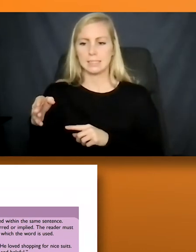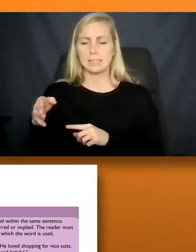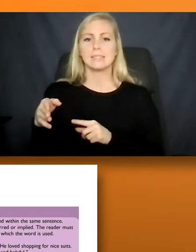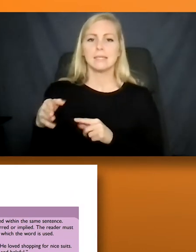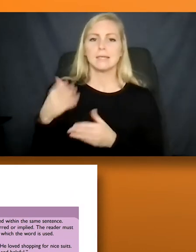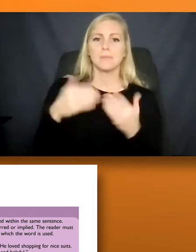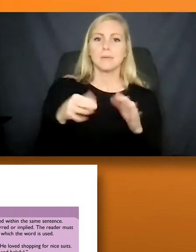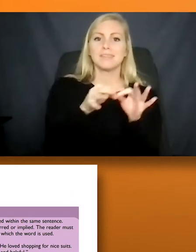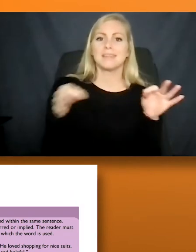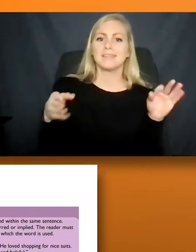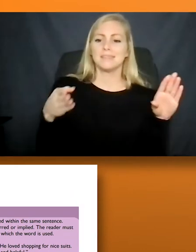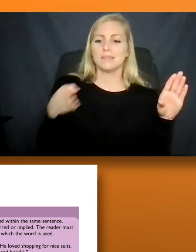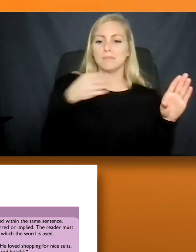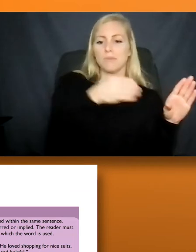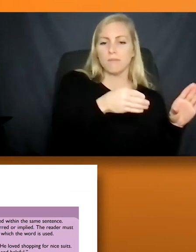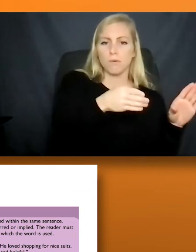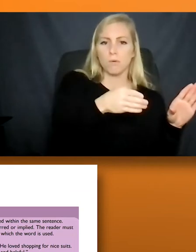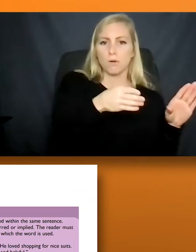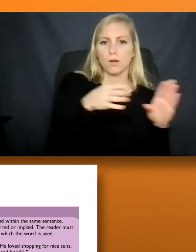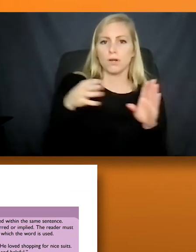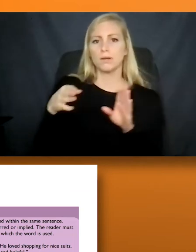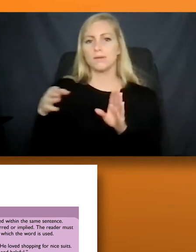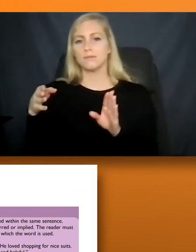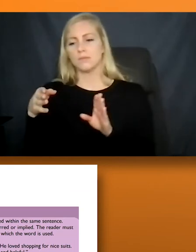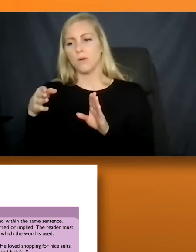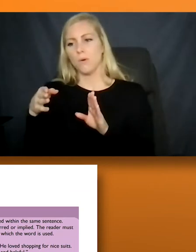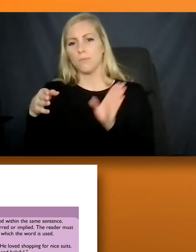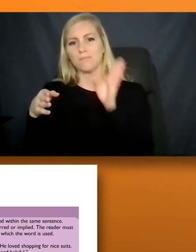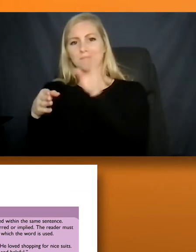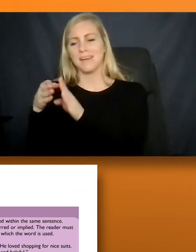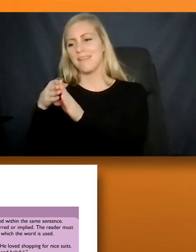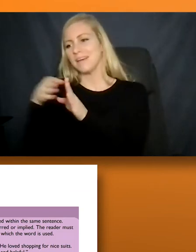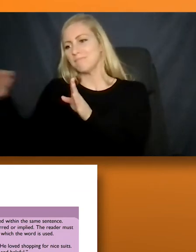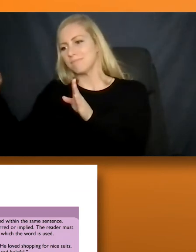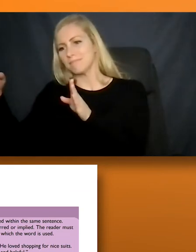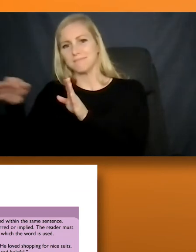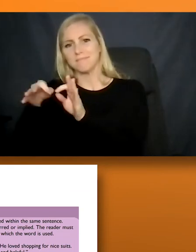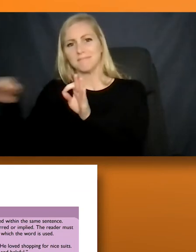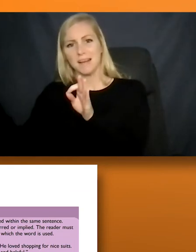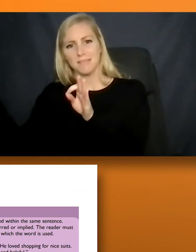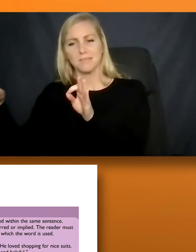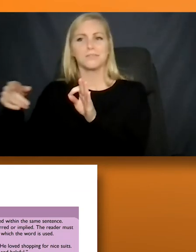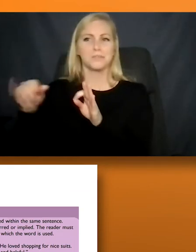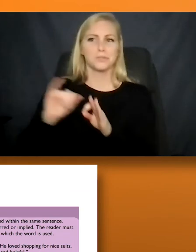Look at the sentence in front of it. So they're going to have to read that whole section and kind of infer what the meaning is.